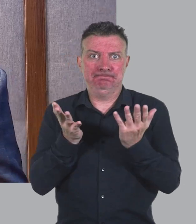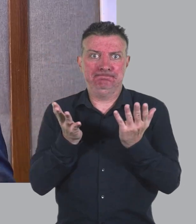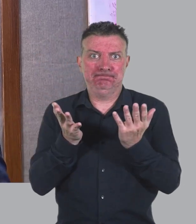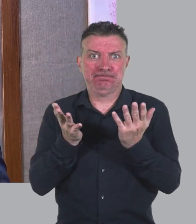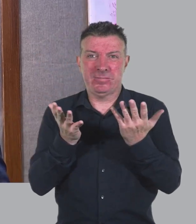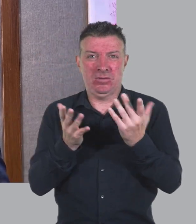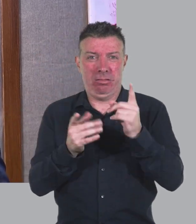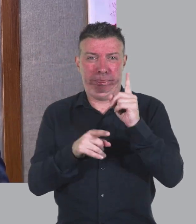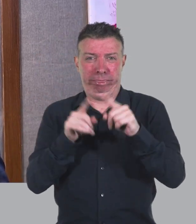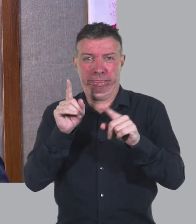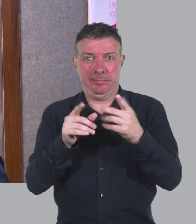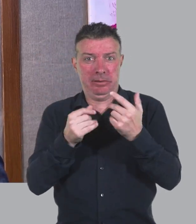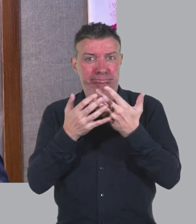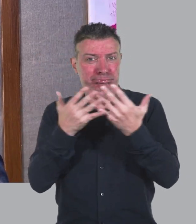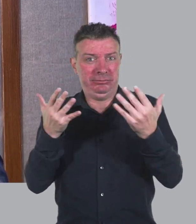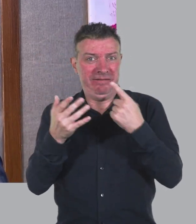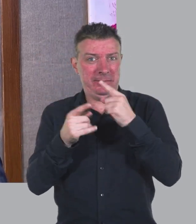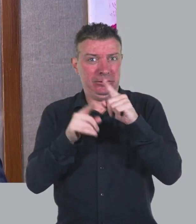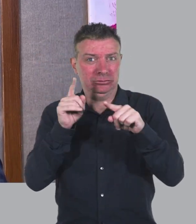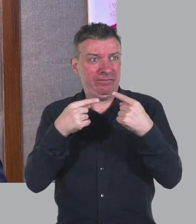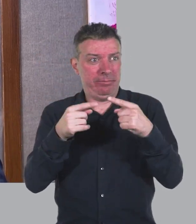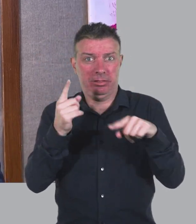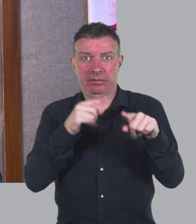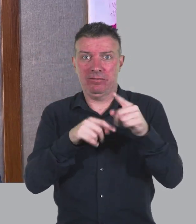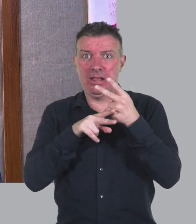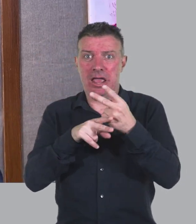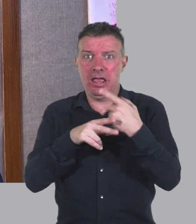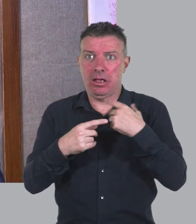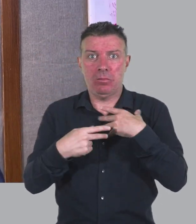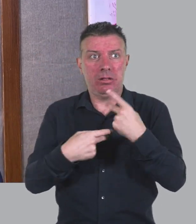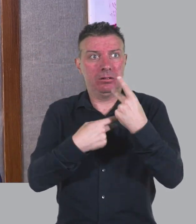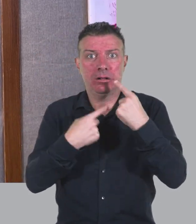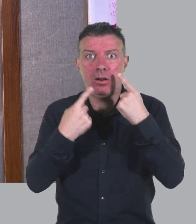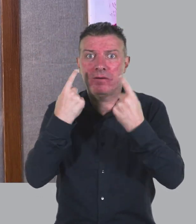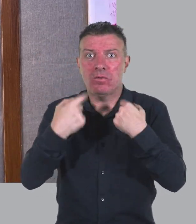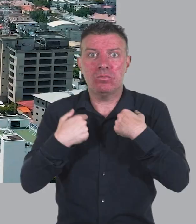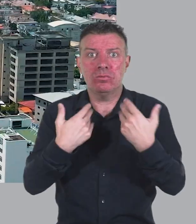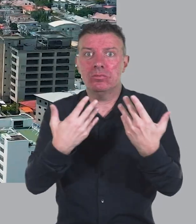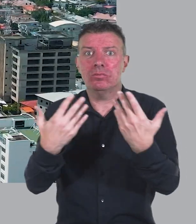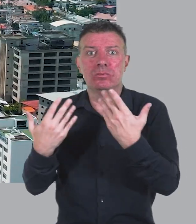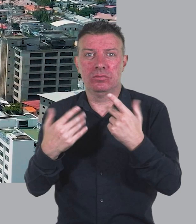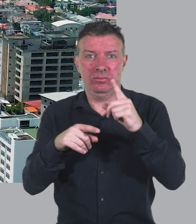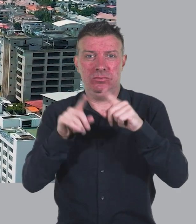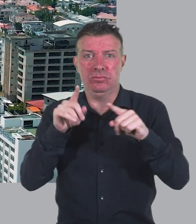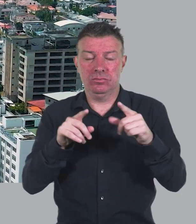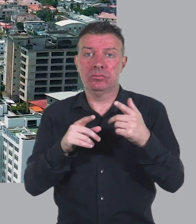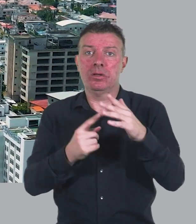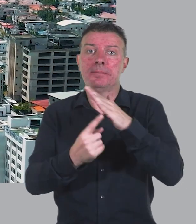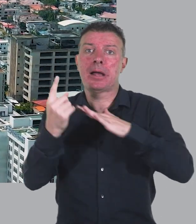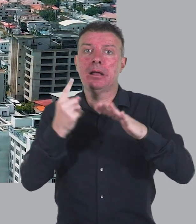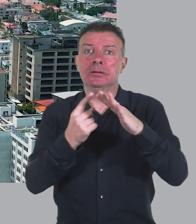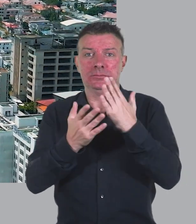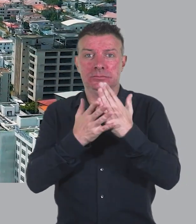and by asymmetry of information available to care-seekers. Market failures are poor,